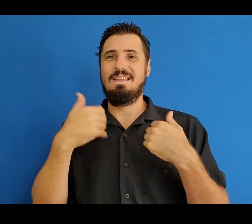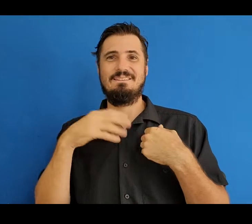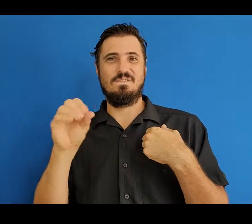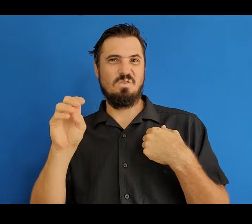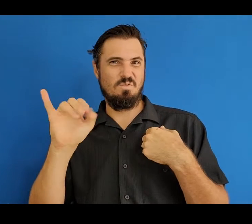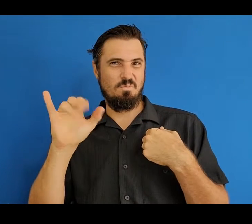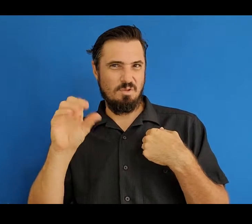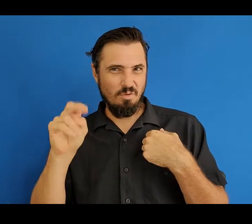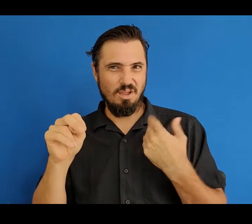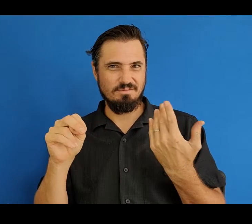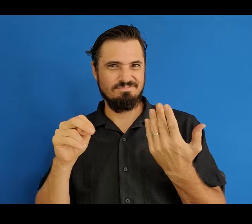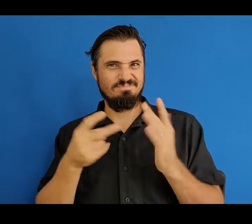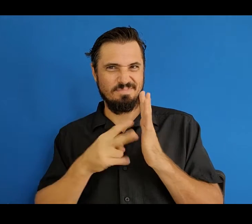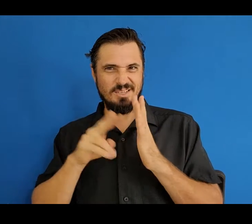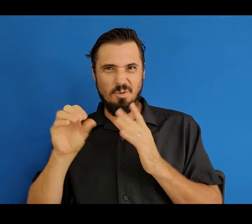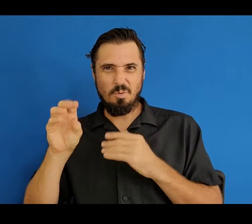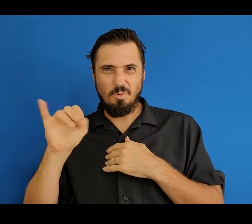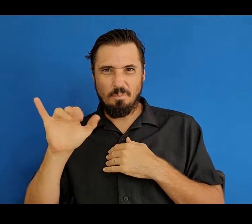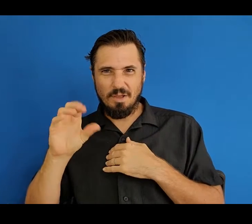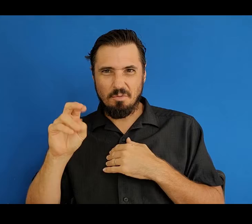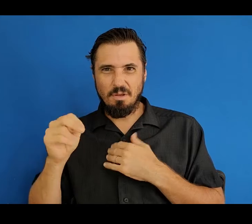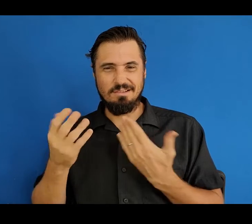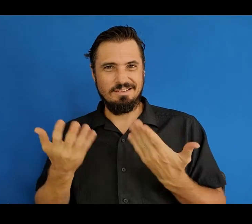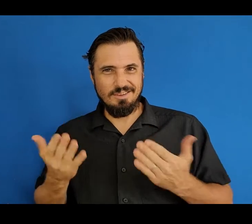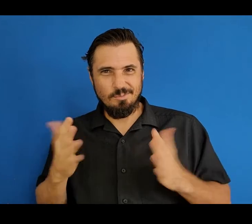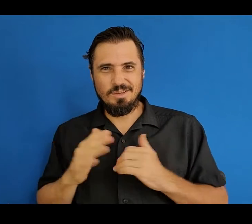Kauai in the days to come, like they are seeing on Oahu now.